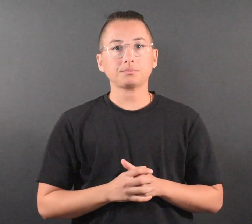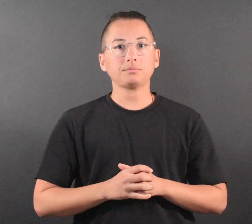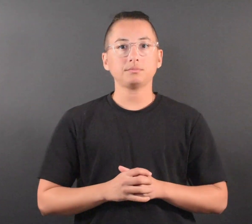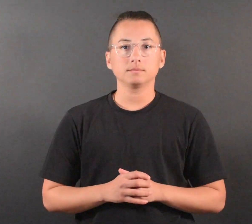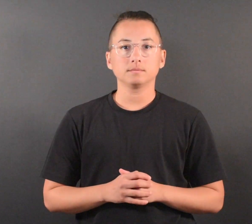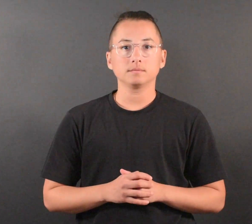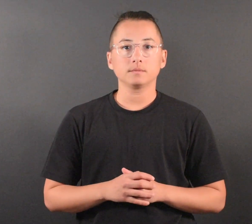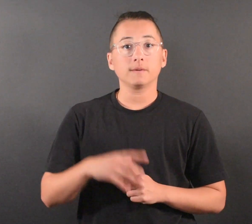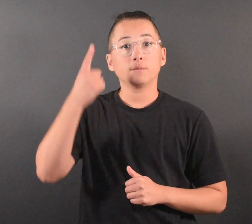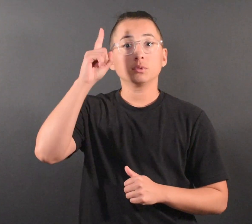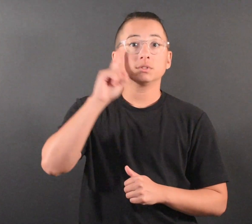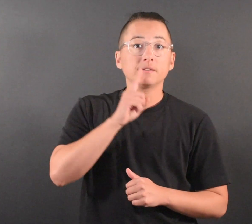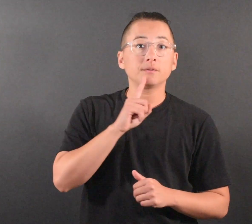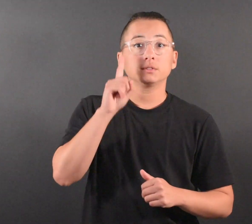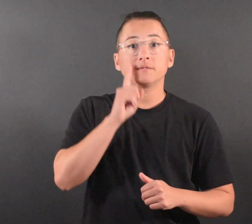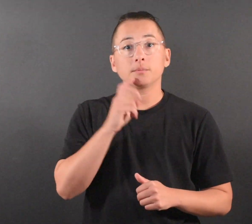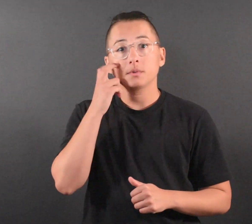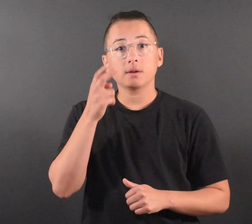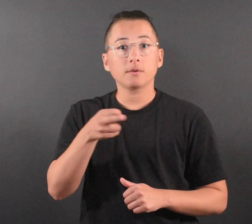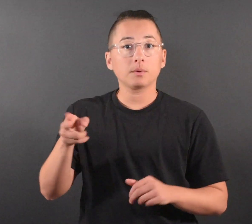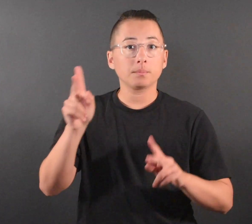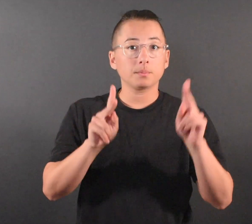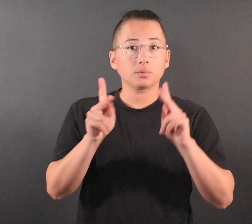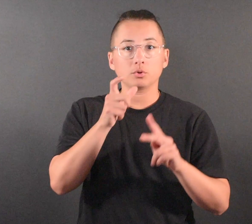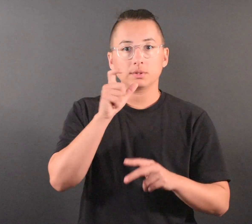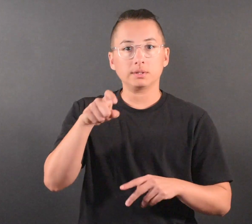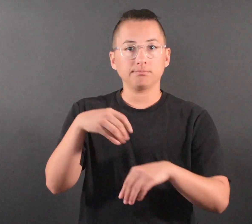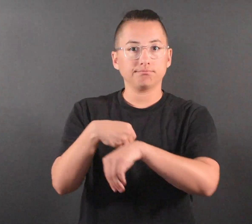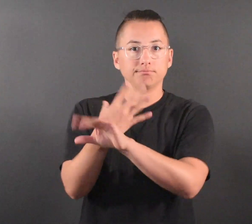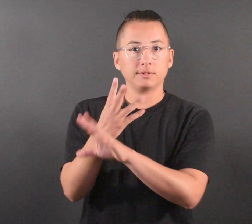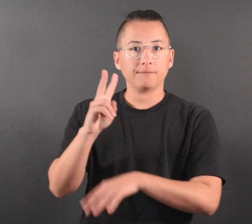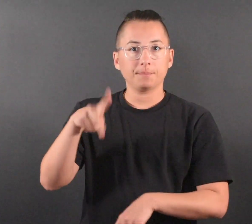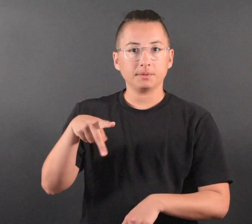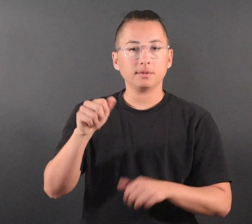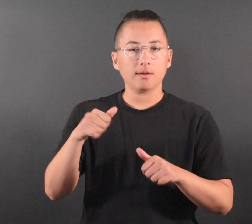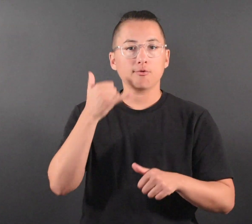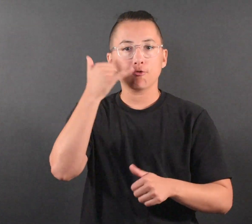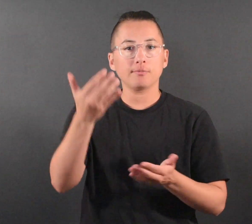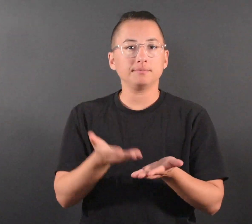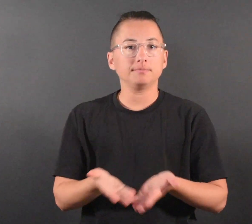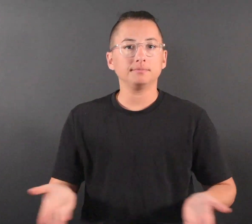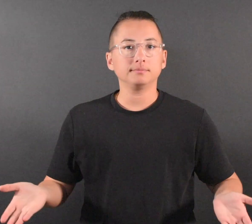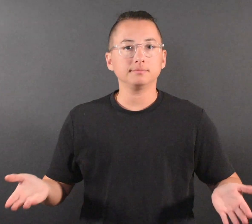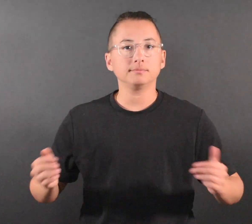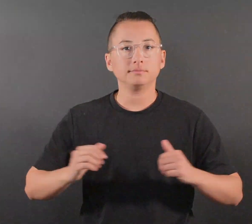• For deaf, deafblind, and hard of hearing people, you can VP call this number.